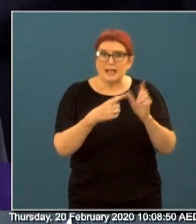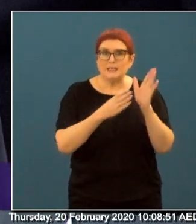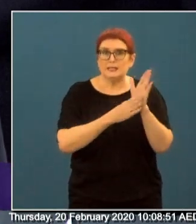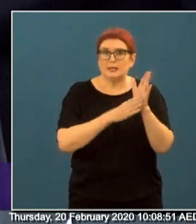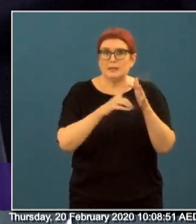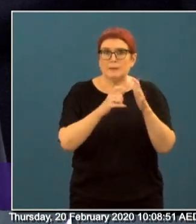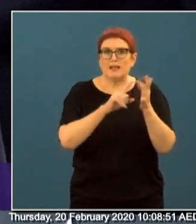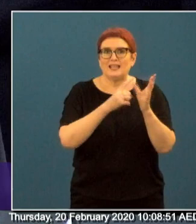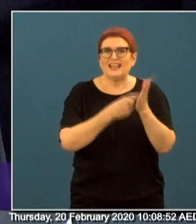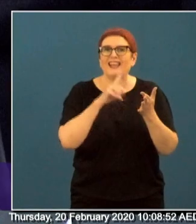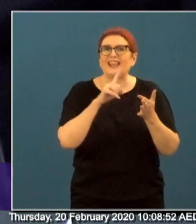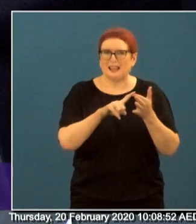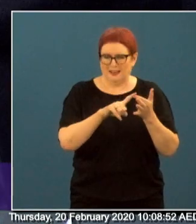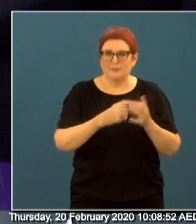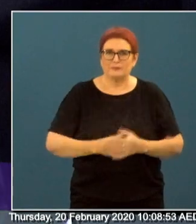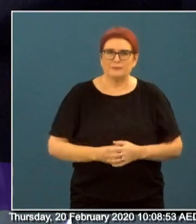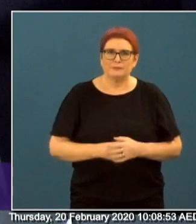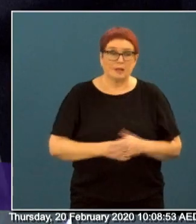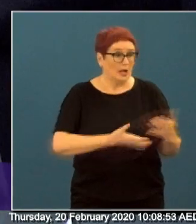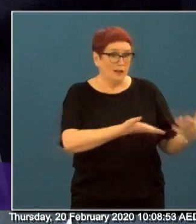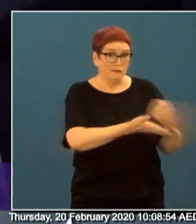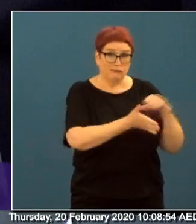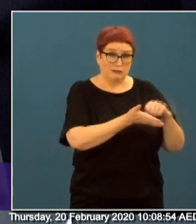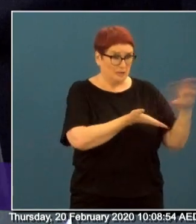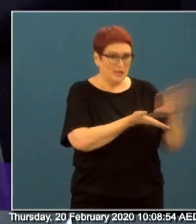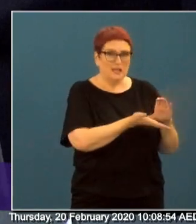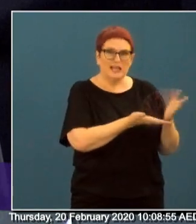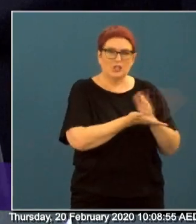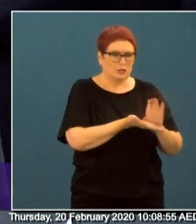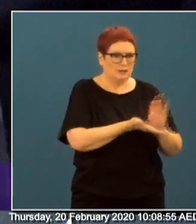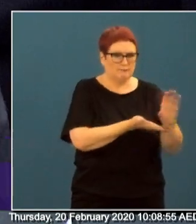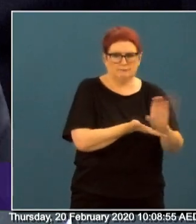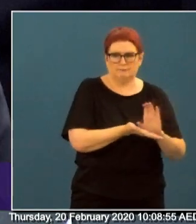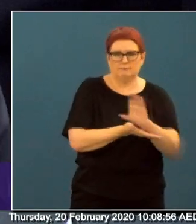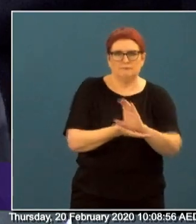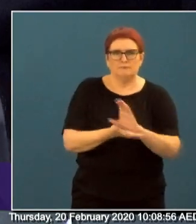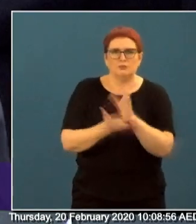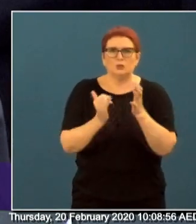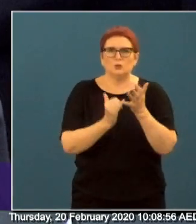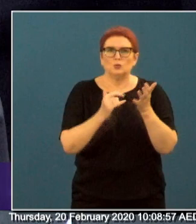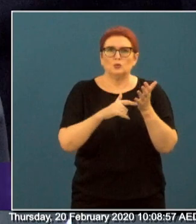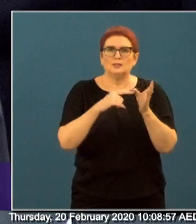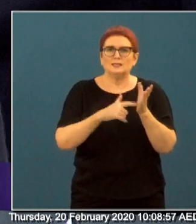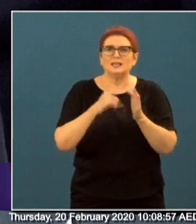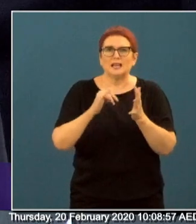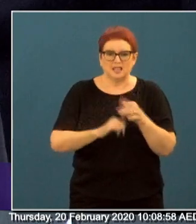And that's allocated to the states, who are the key providers, especially of the hospital services.